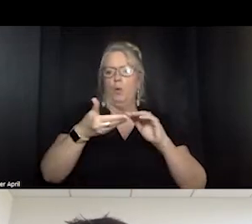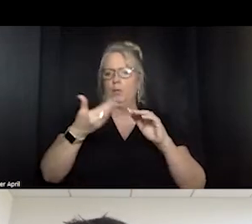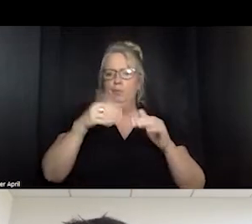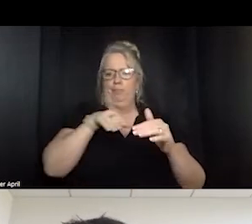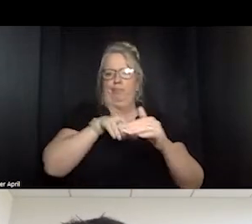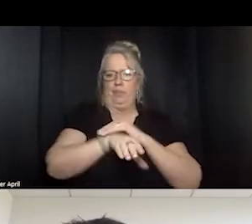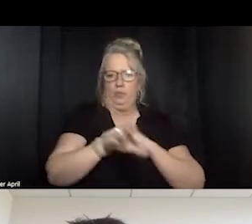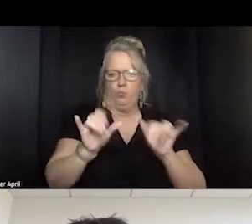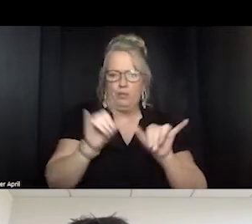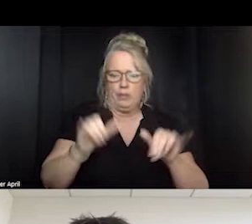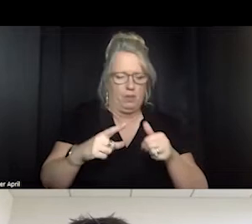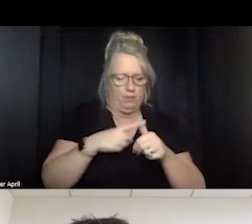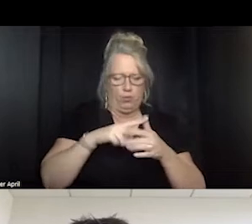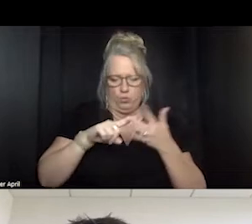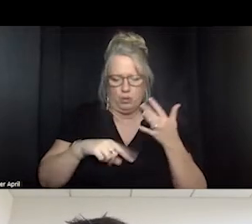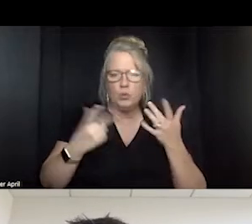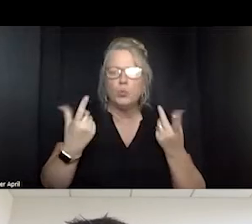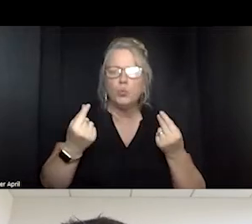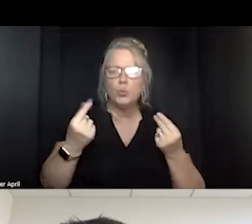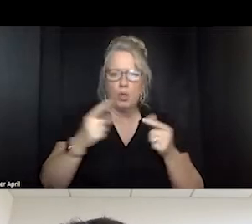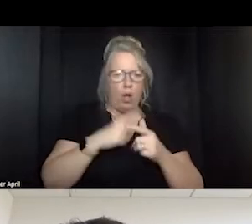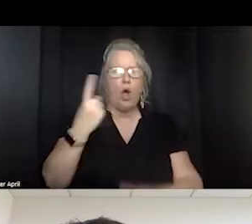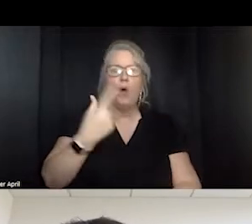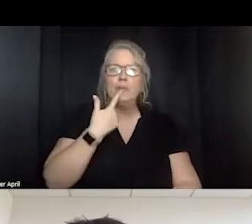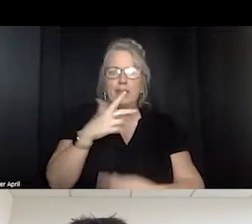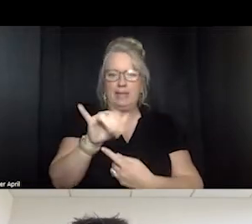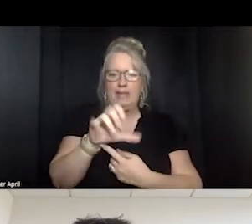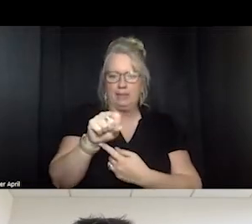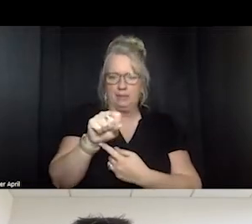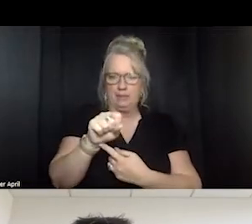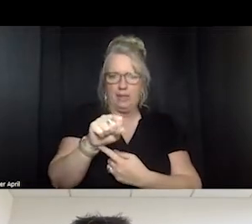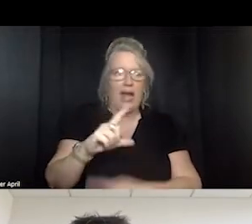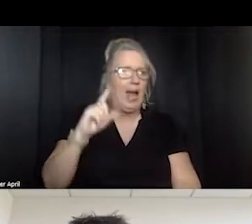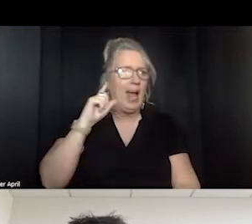GOING TO DO. ONE IS WE ARE JUST GOING TO ALWAYS SAY YES. I HAVE HEARD THE PHRASE NO WRONG DOOR.